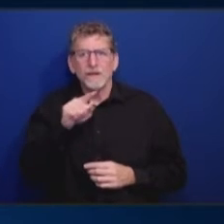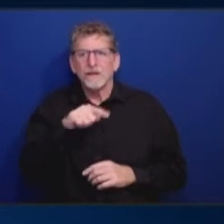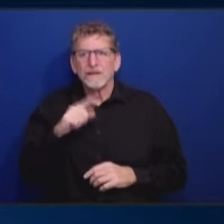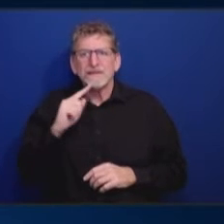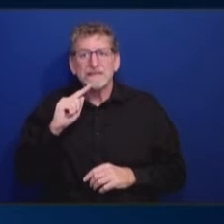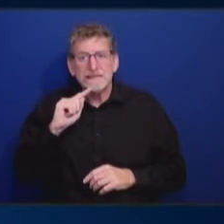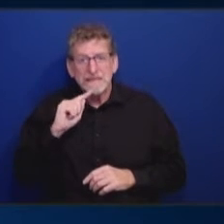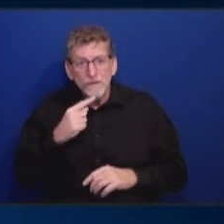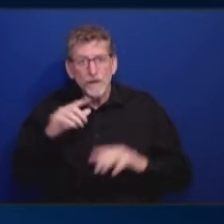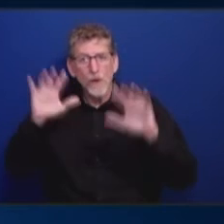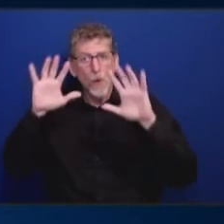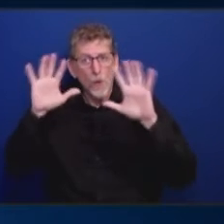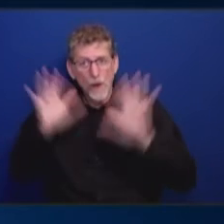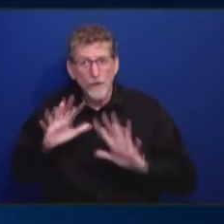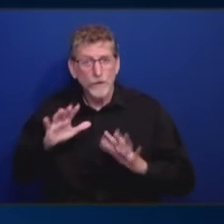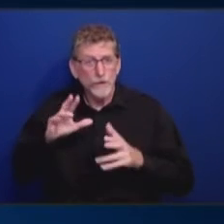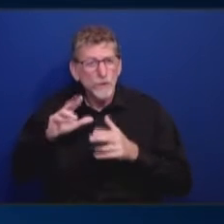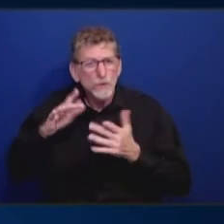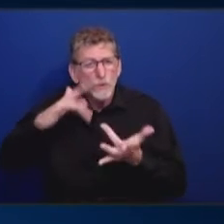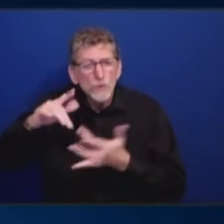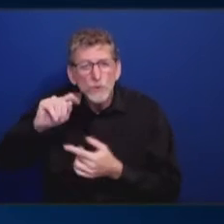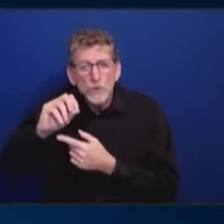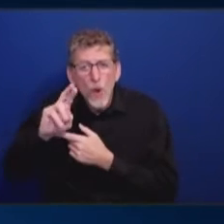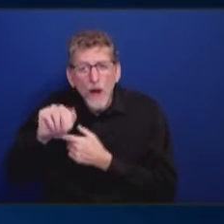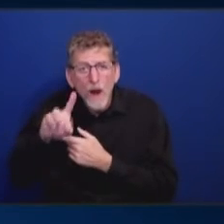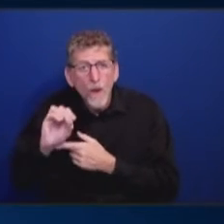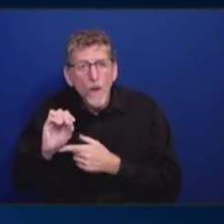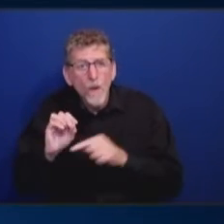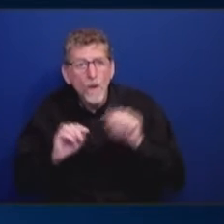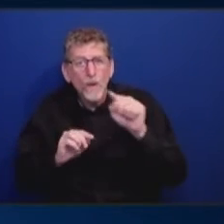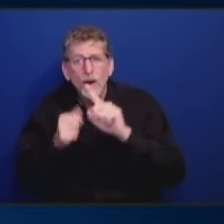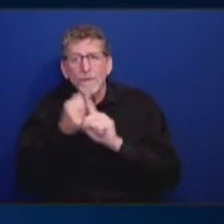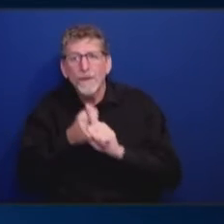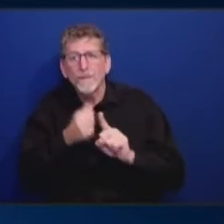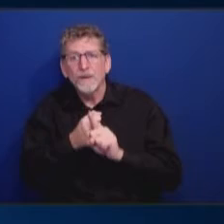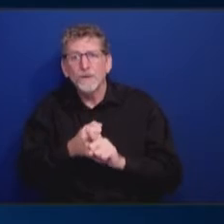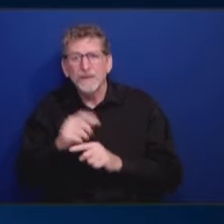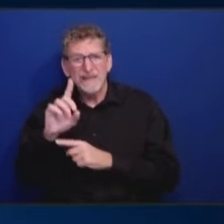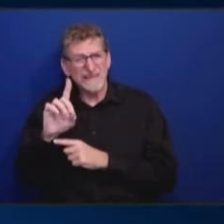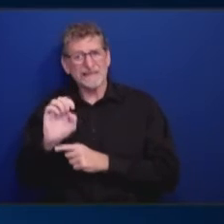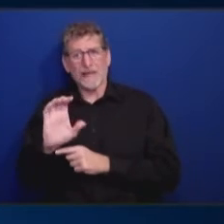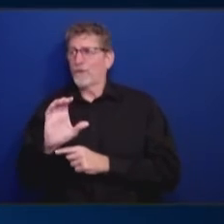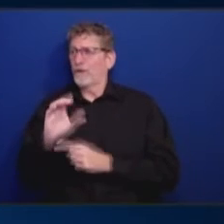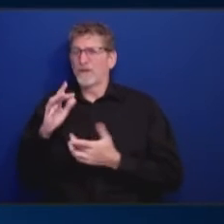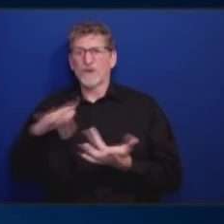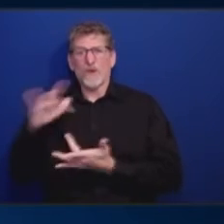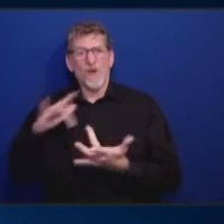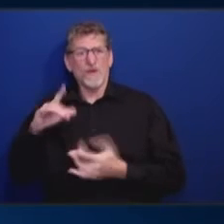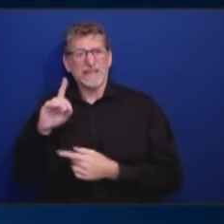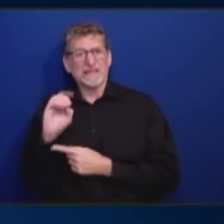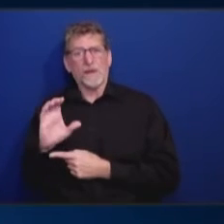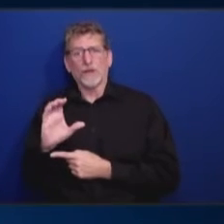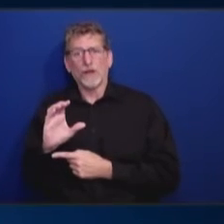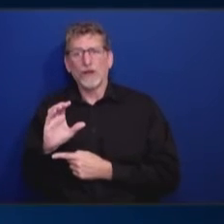in very unusual times. Sometimes striking in December, sometimes, you know, striking out of the usual period.